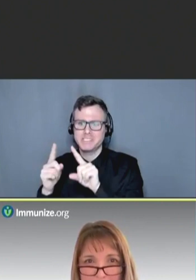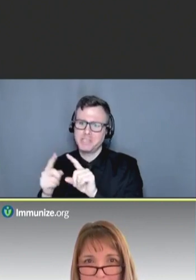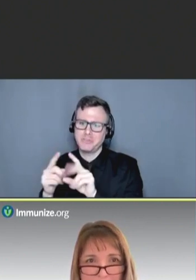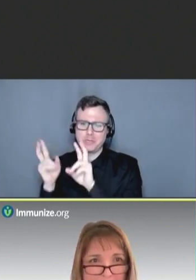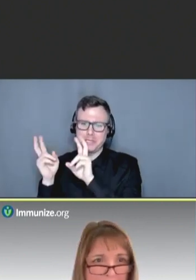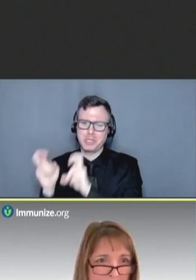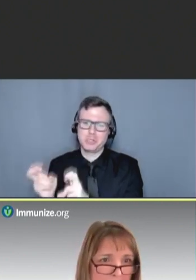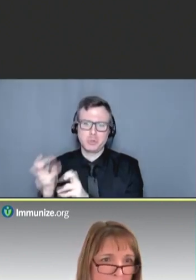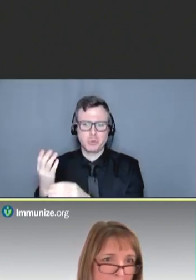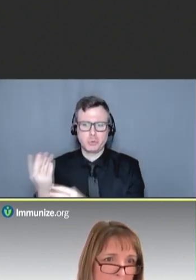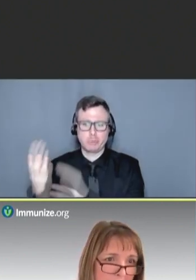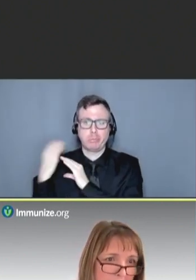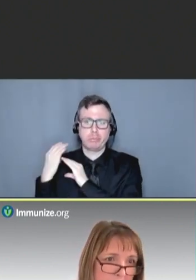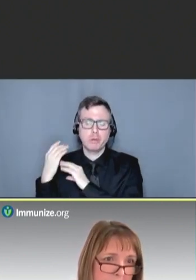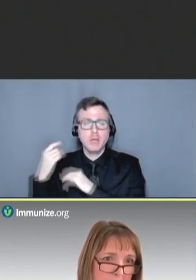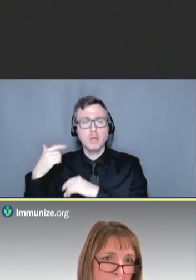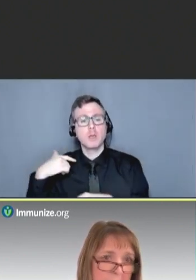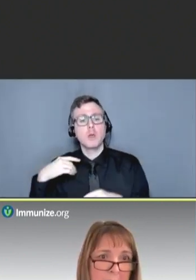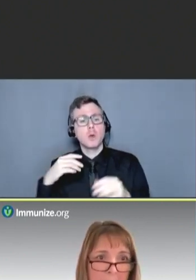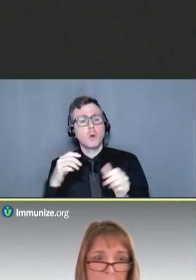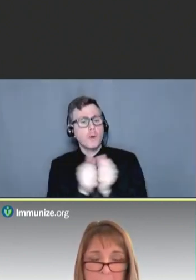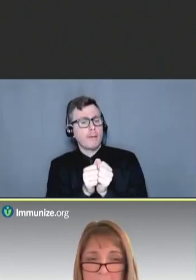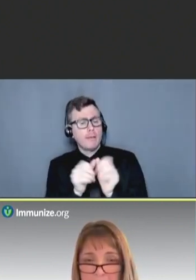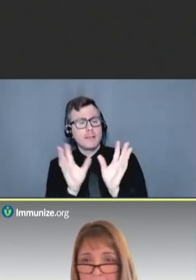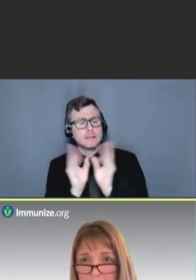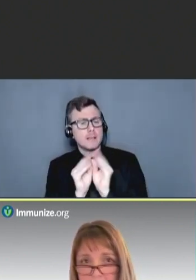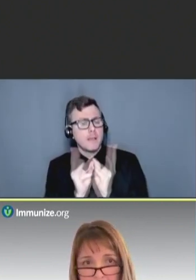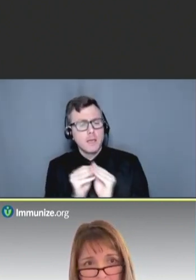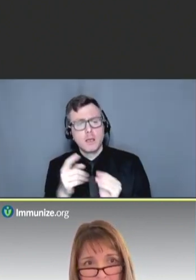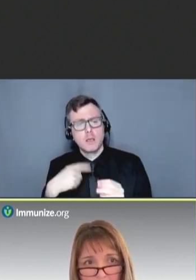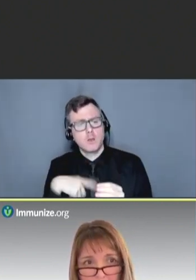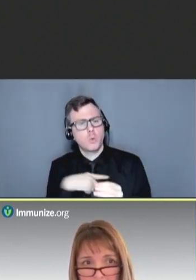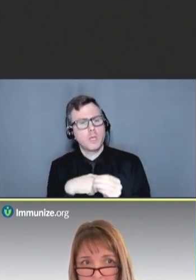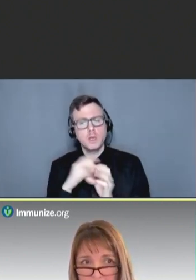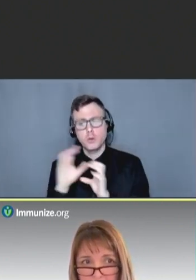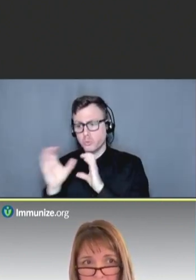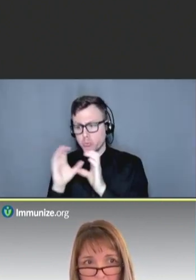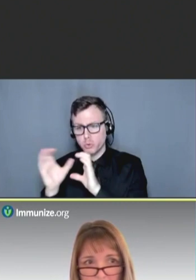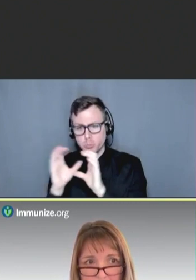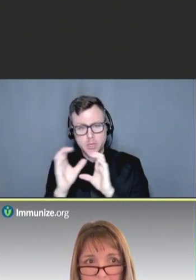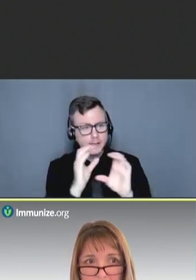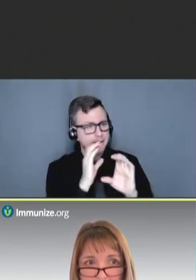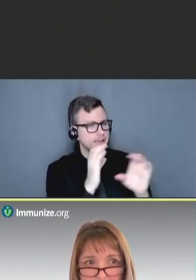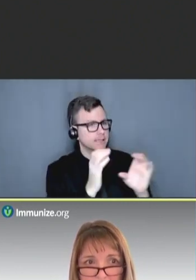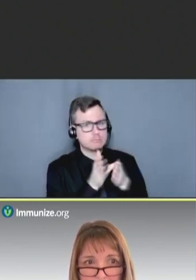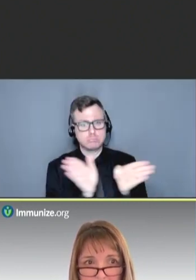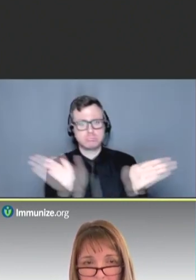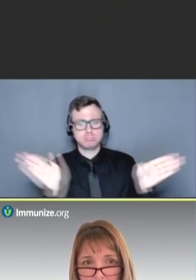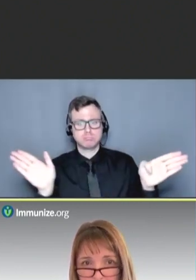But through The Summit, we work to communicate with this very wide range of partners.